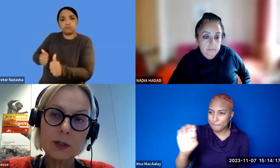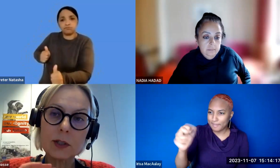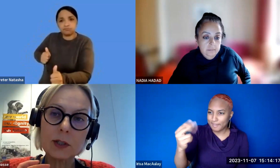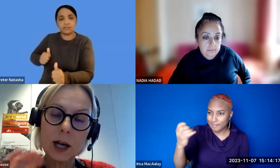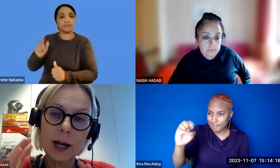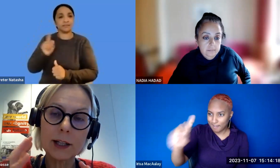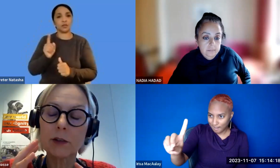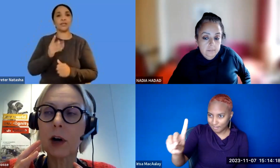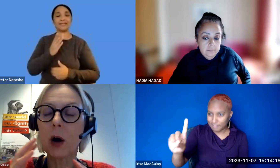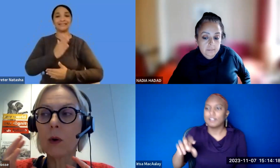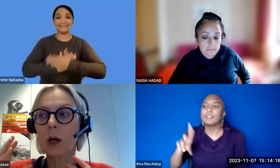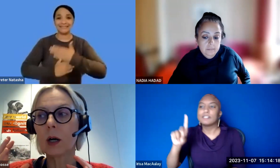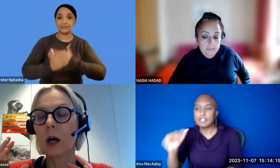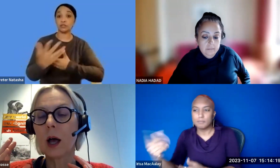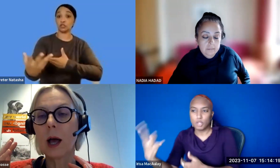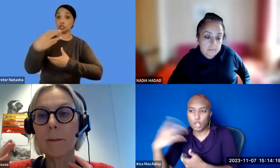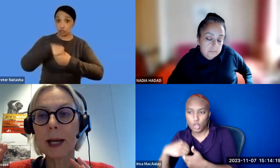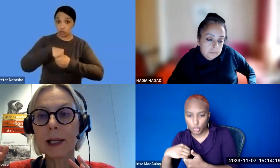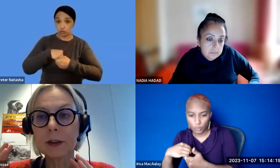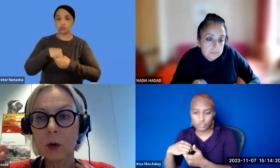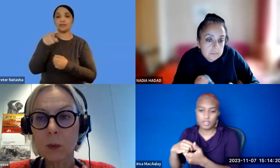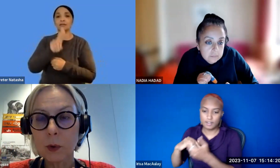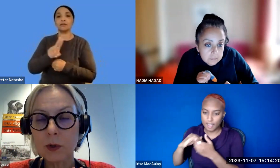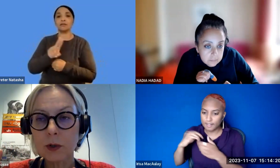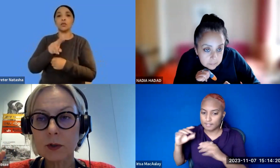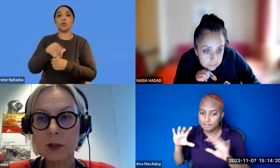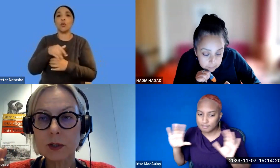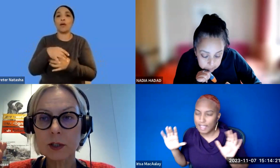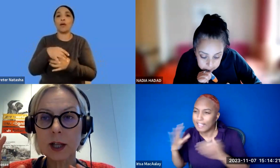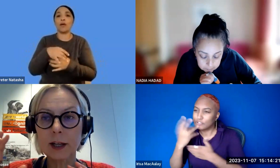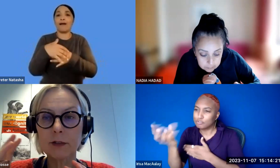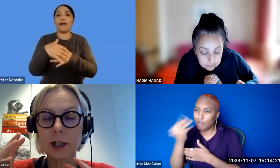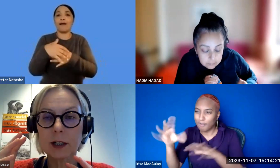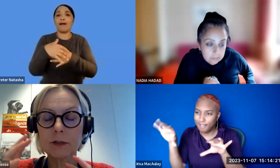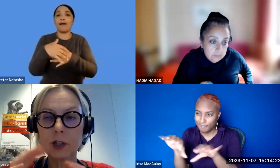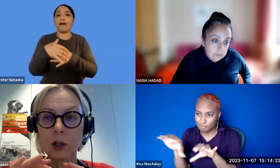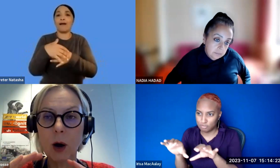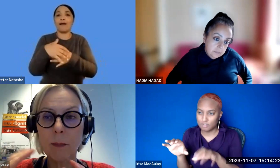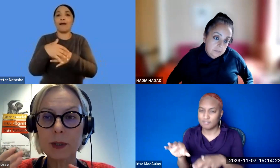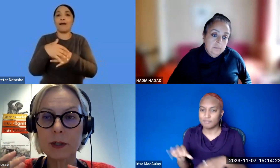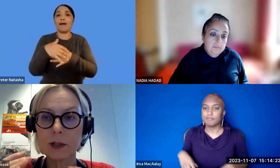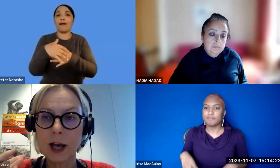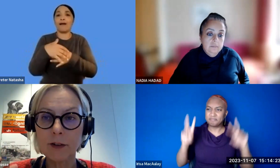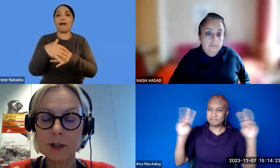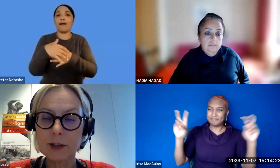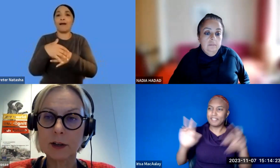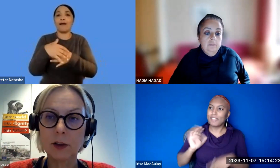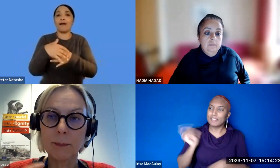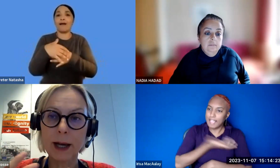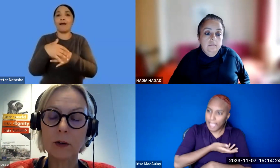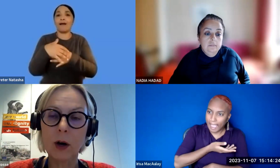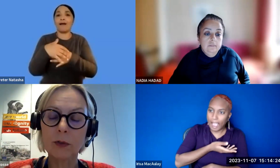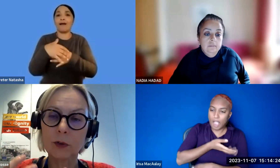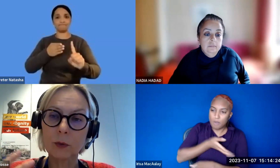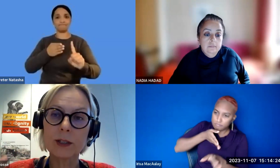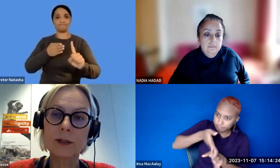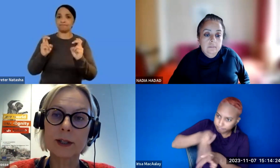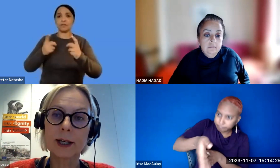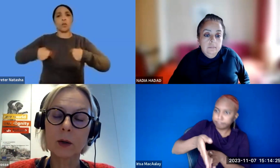This is our main opus. It encompasses everything: the background, the reasoning,